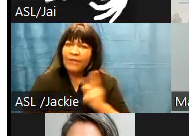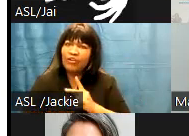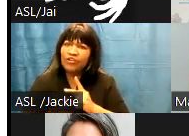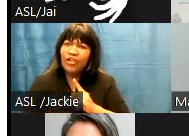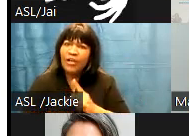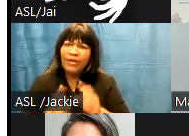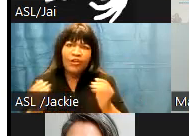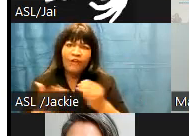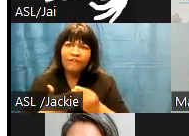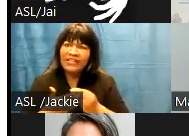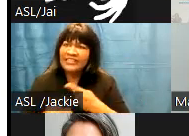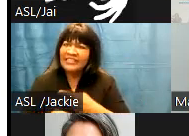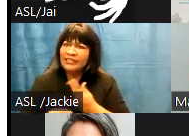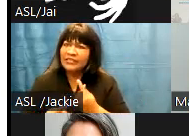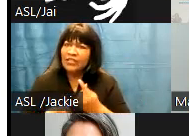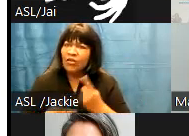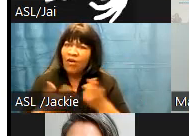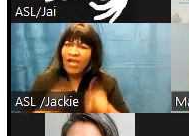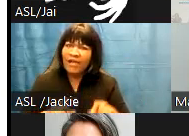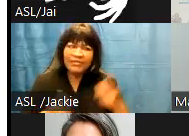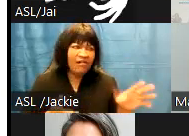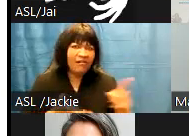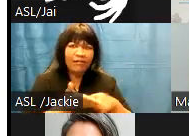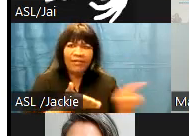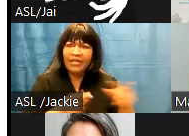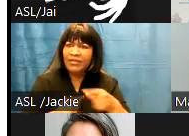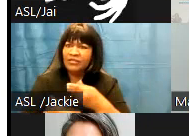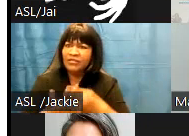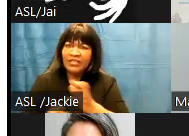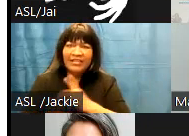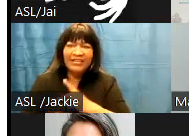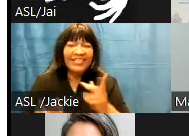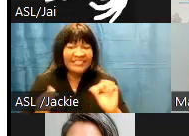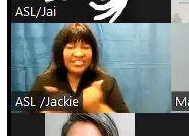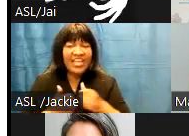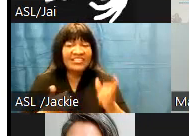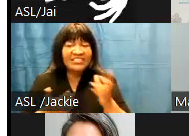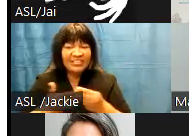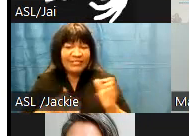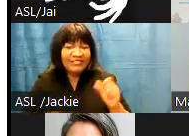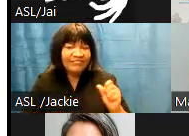funding available. What happens then? That is the challenge of this funding, is we didn't quite know.